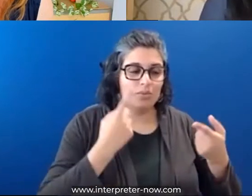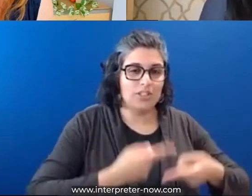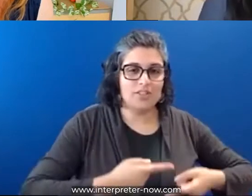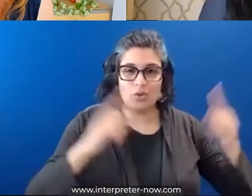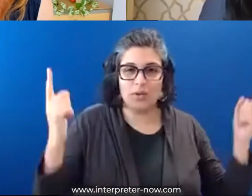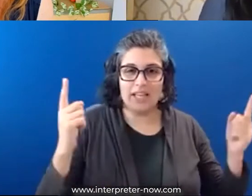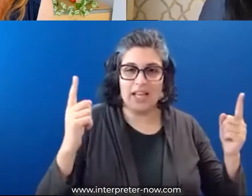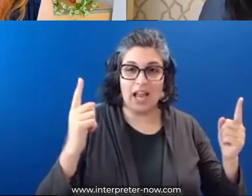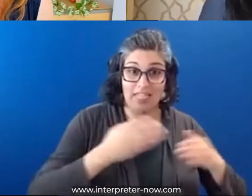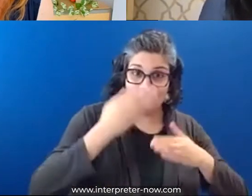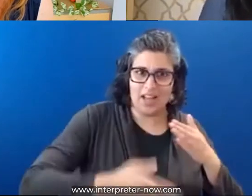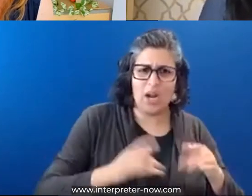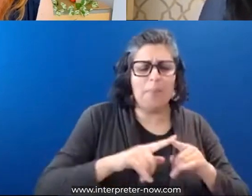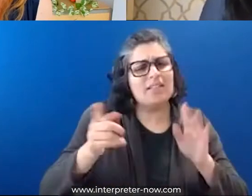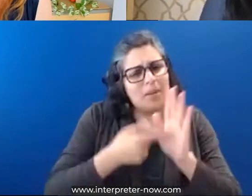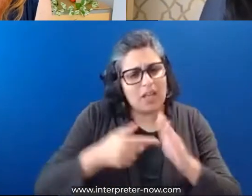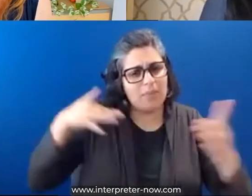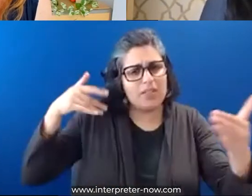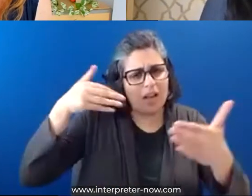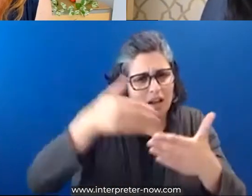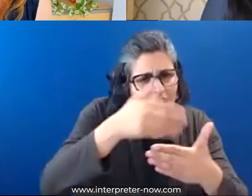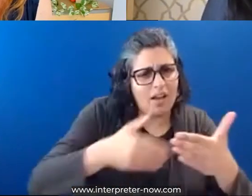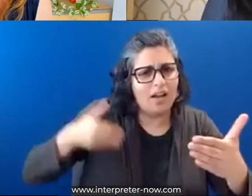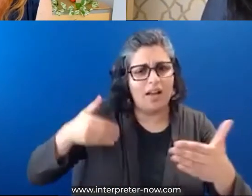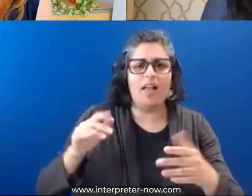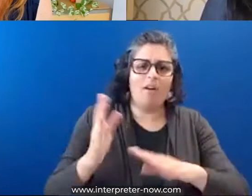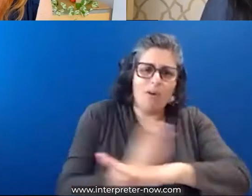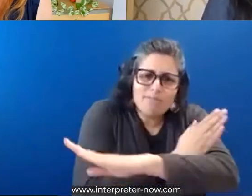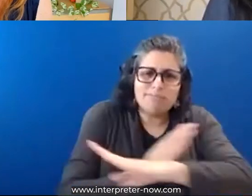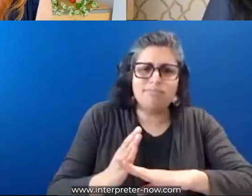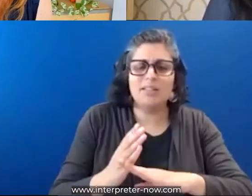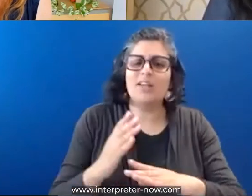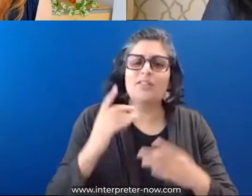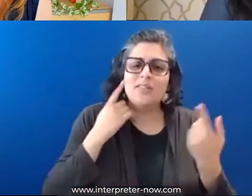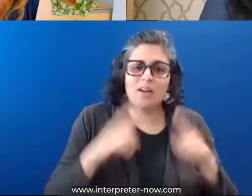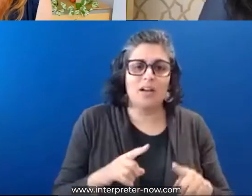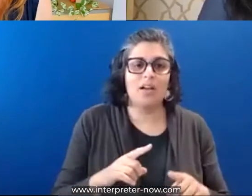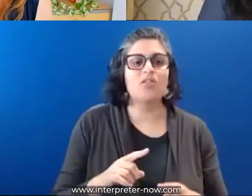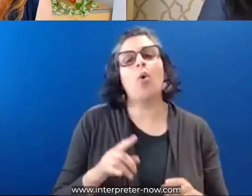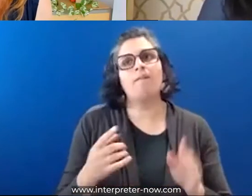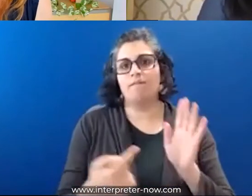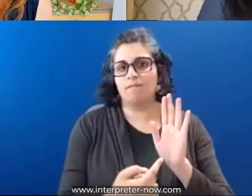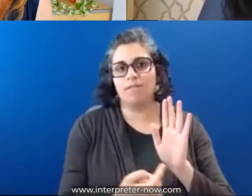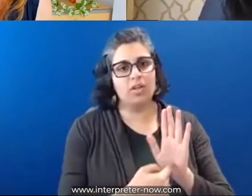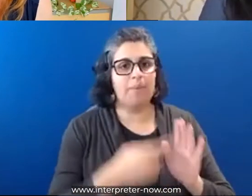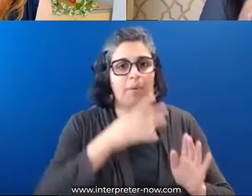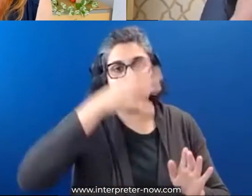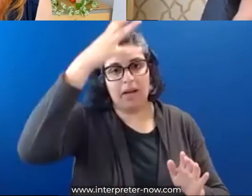will be a place of agreement. I find this like with parents on masks is the issue that I think proves a point really well.